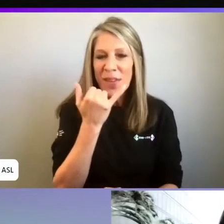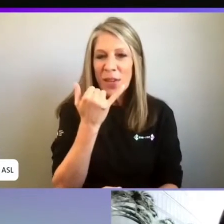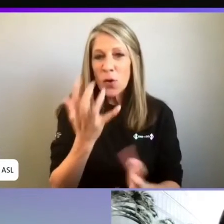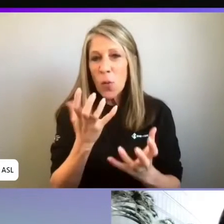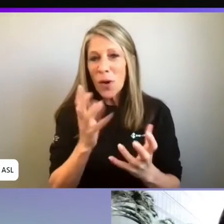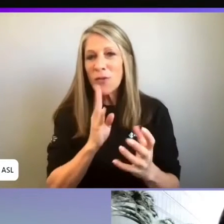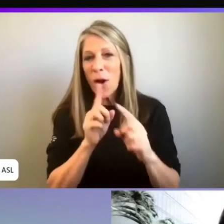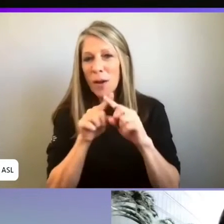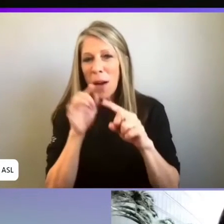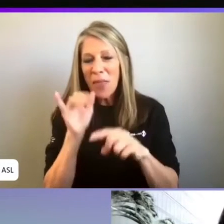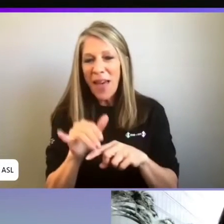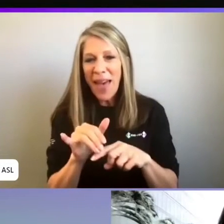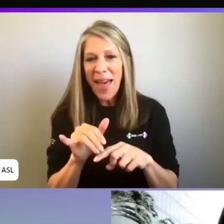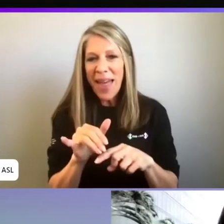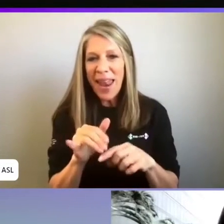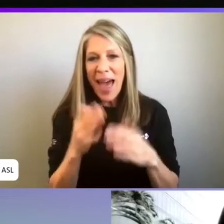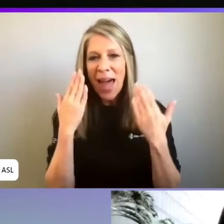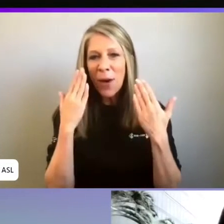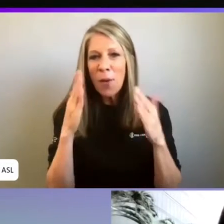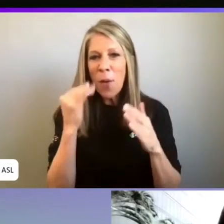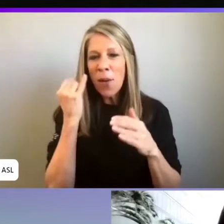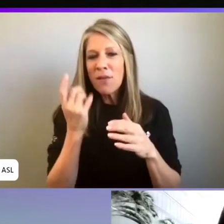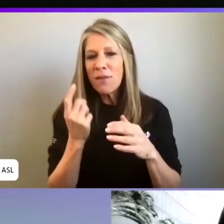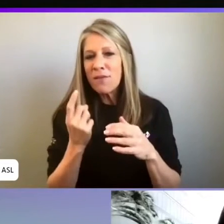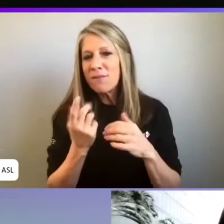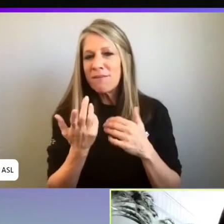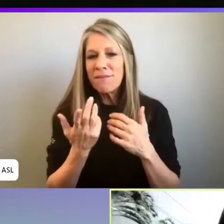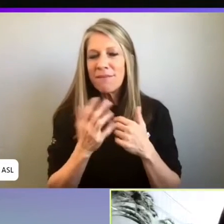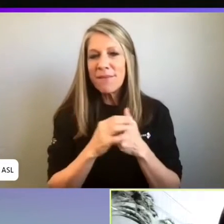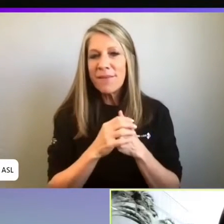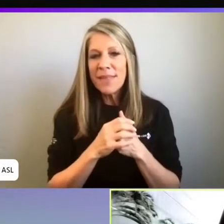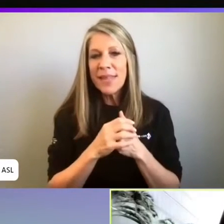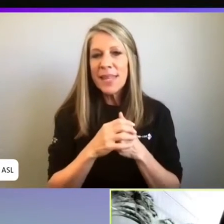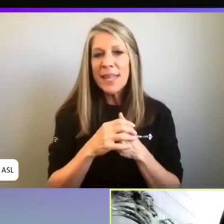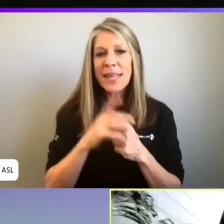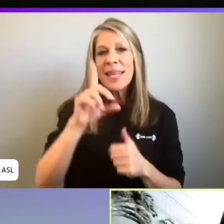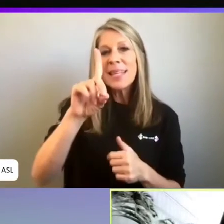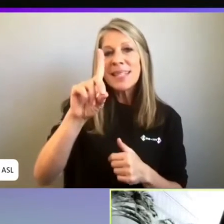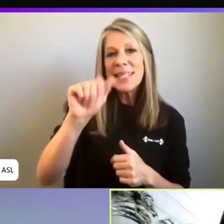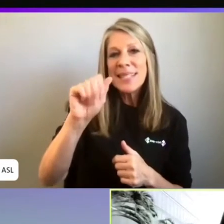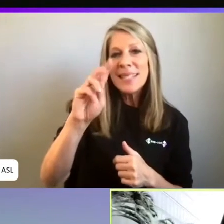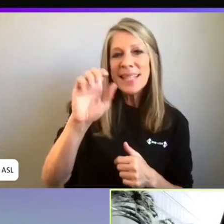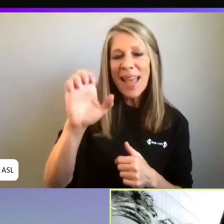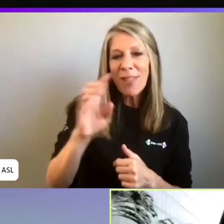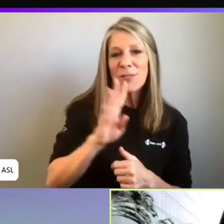computer for us. And we did hit a stag. Danielle, do you